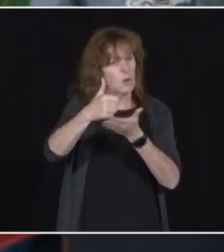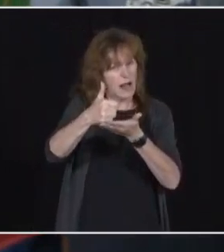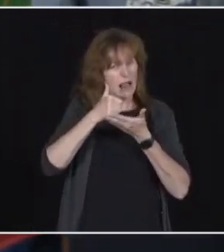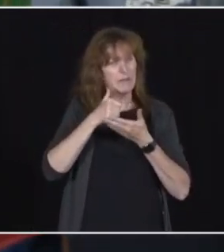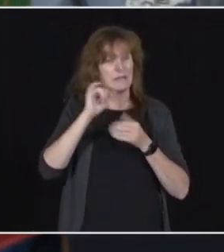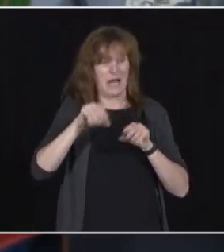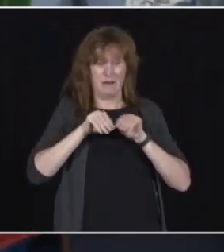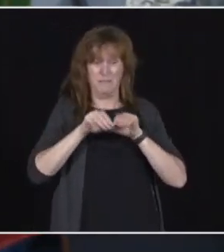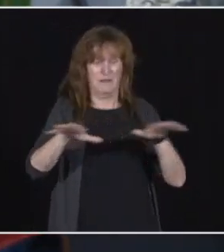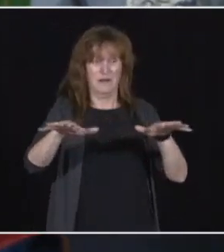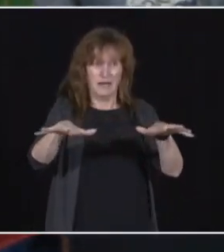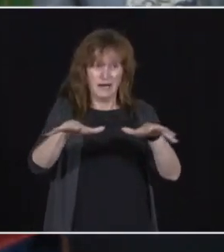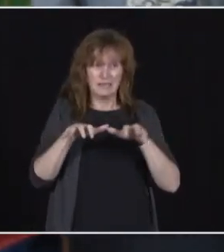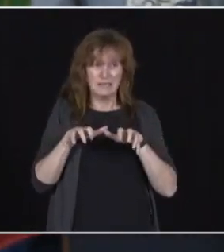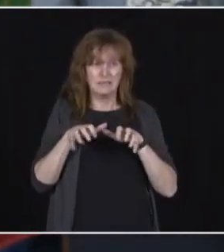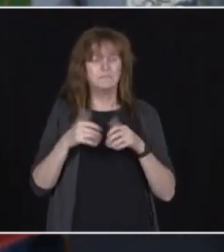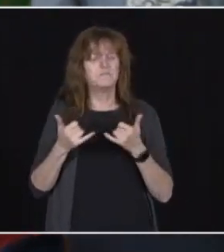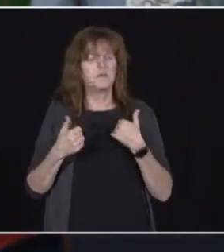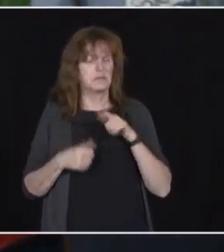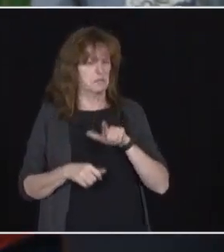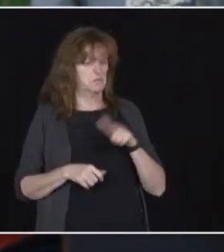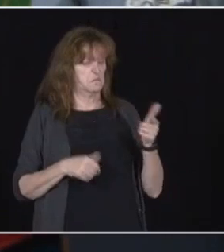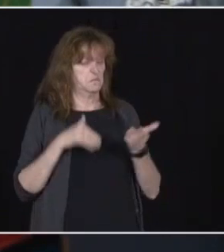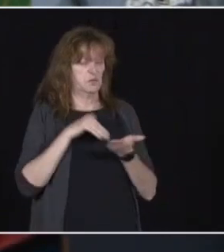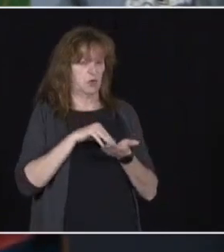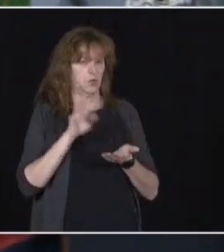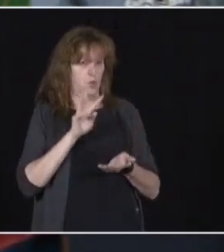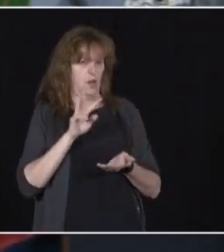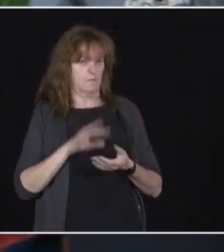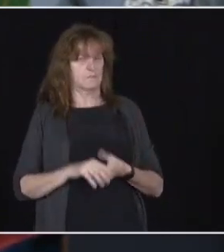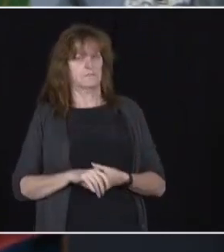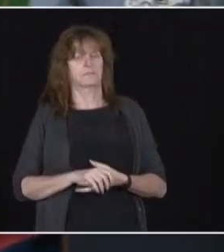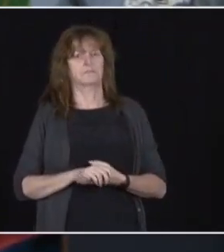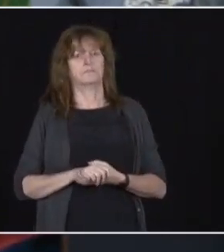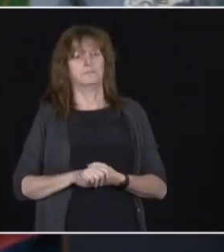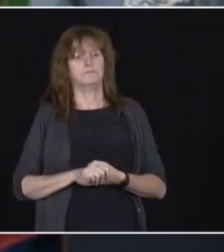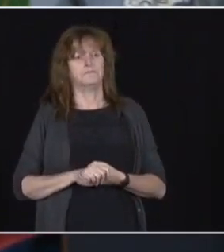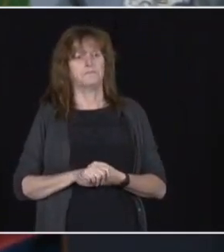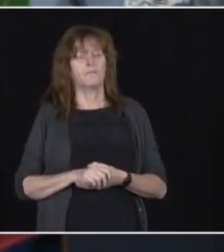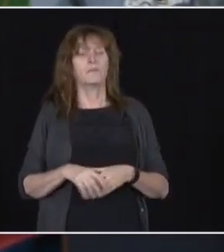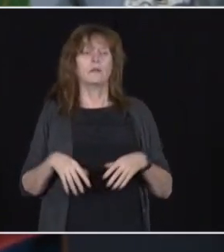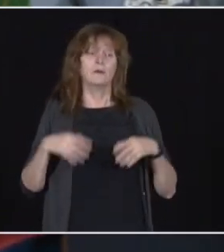campaign to go along with that. I will pass it over to Dr Williams. And thank you Rob, for the question.